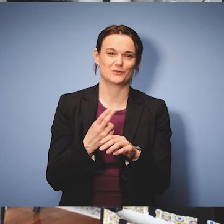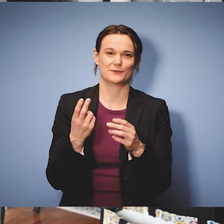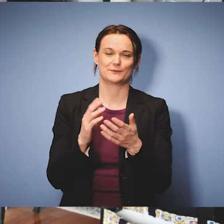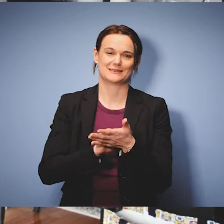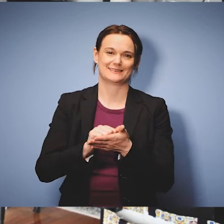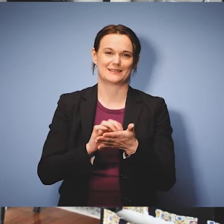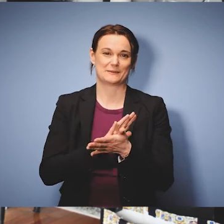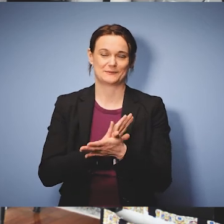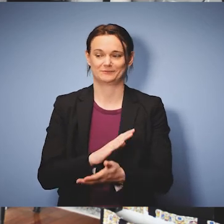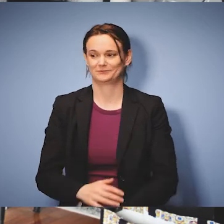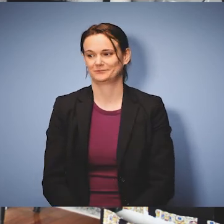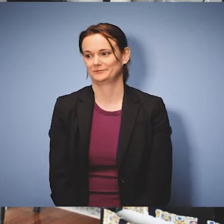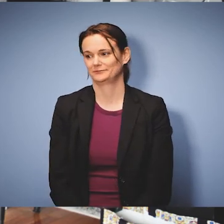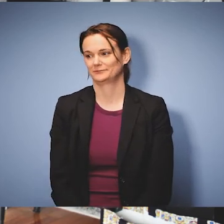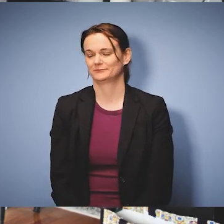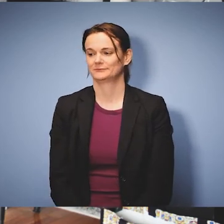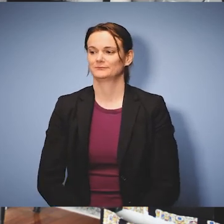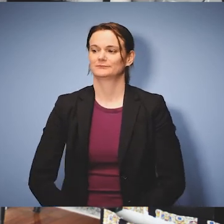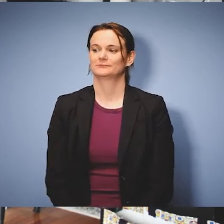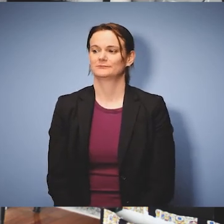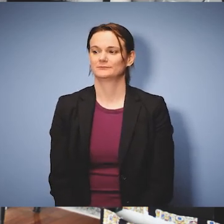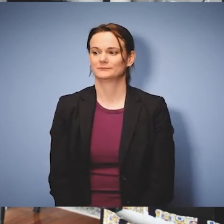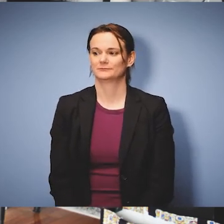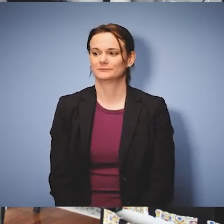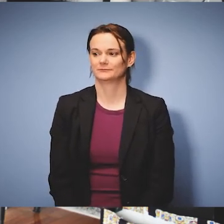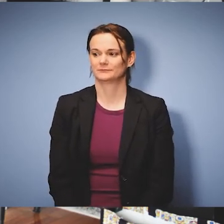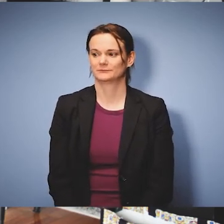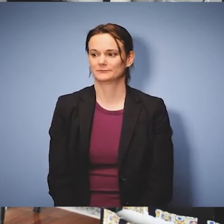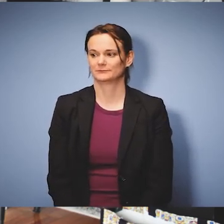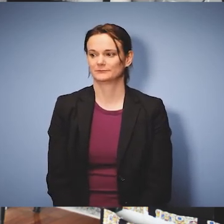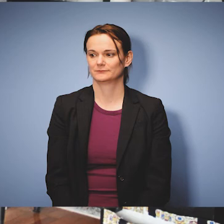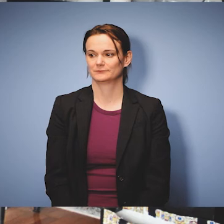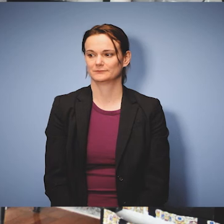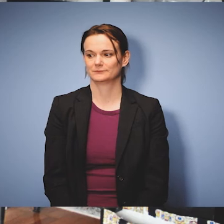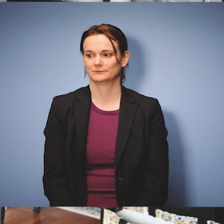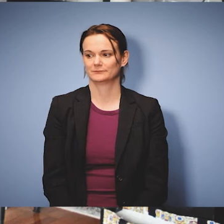You can do it to your wall, as you have it out. That way, everything paints up nice and fresh.